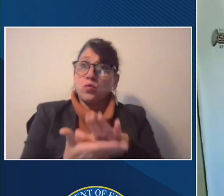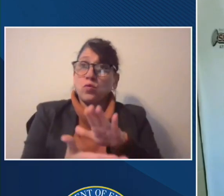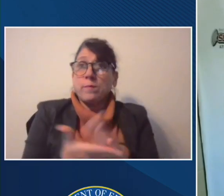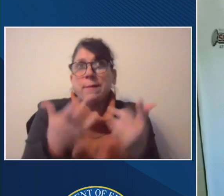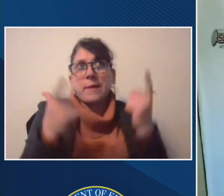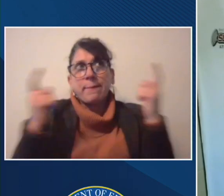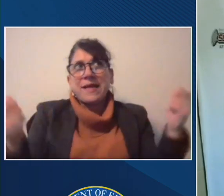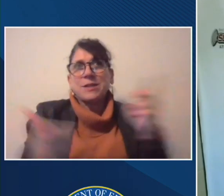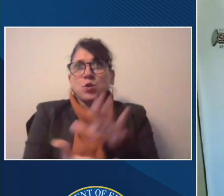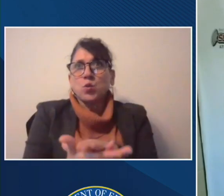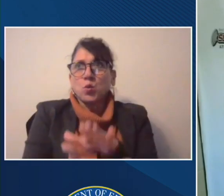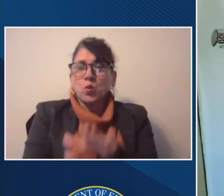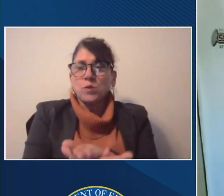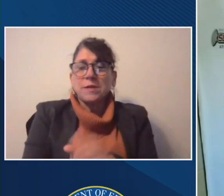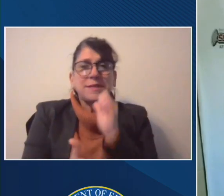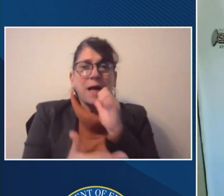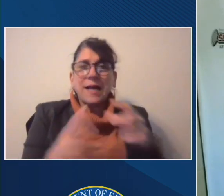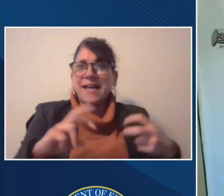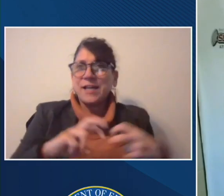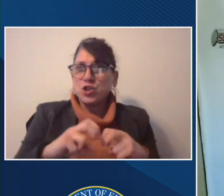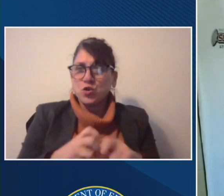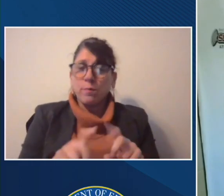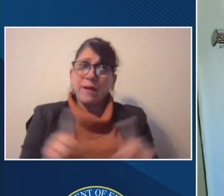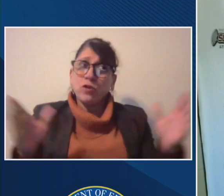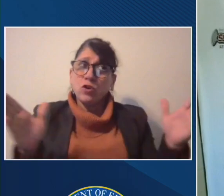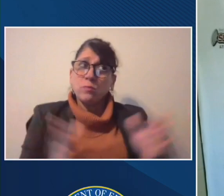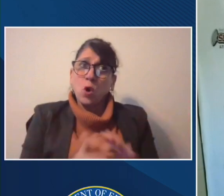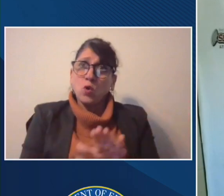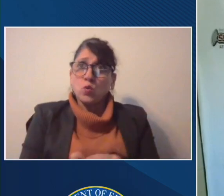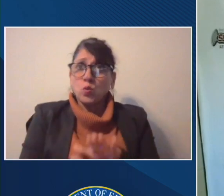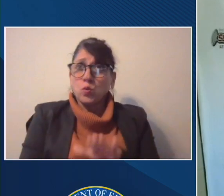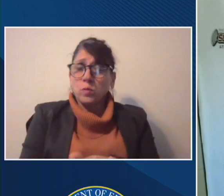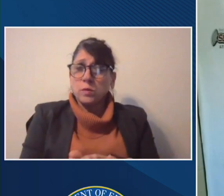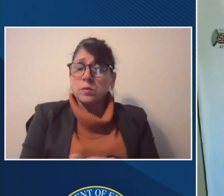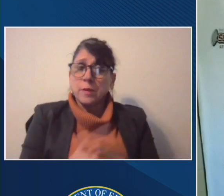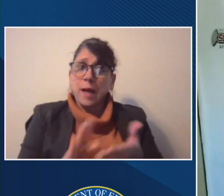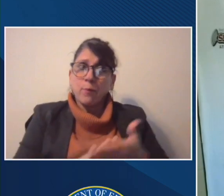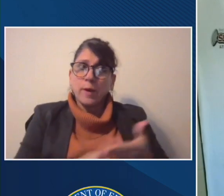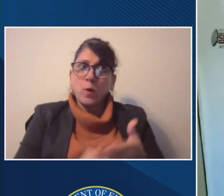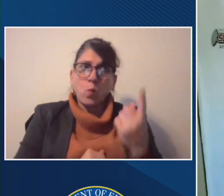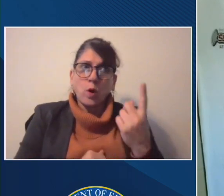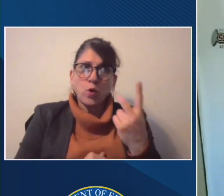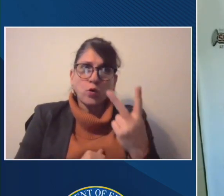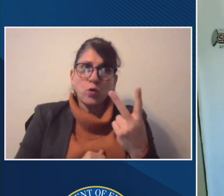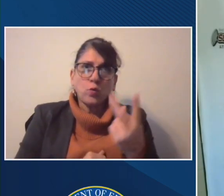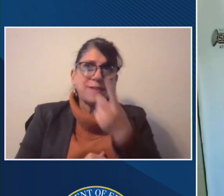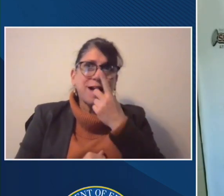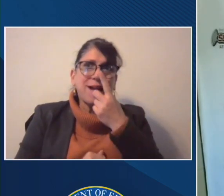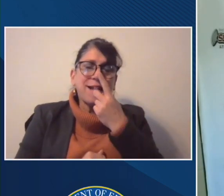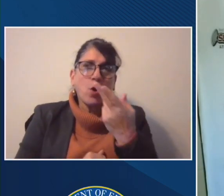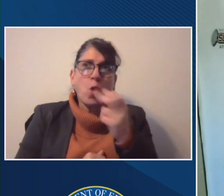it's not an issue. But for small schools that operate just 1 or 2 dining halls, this could be a really,